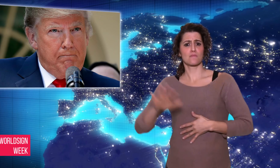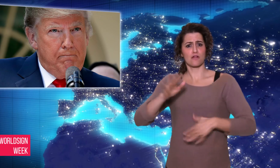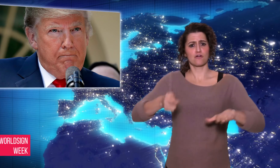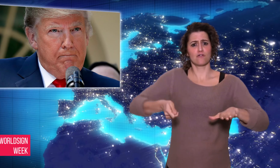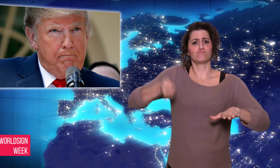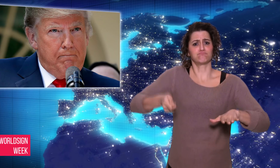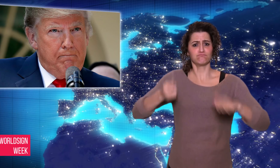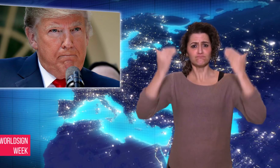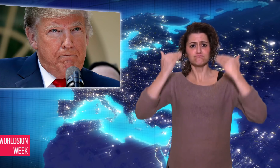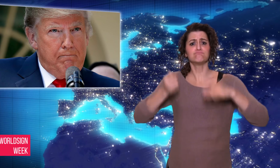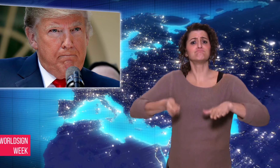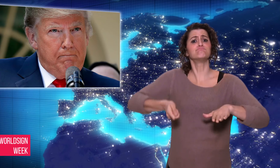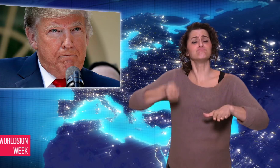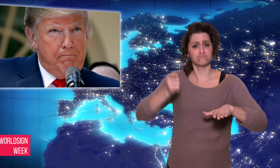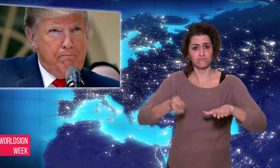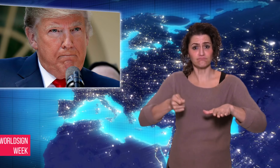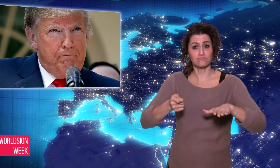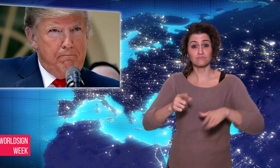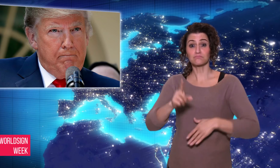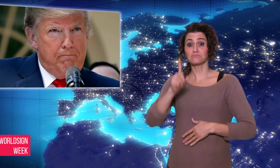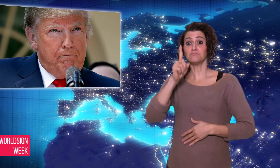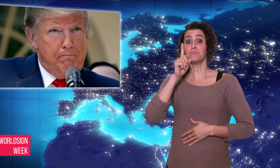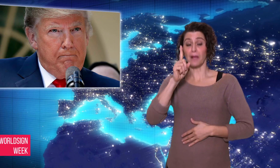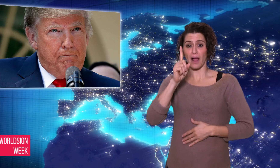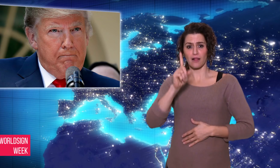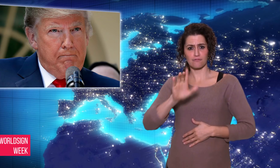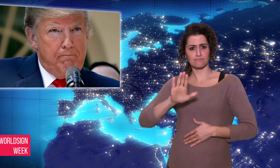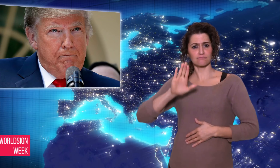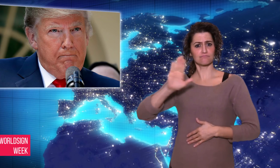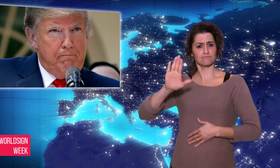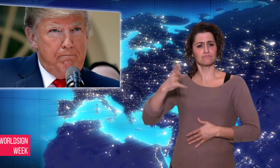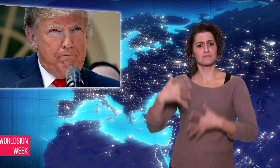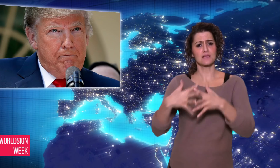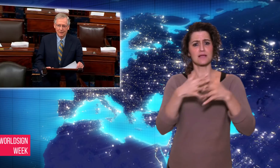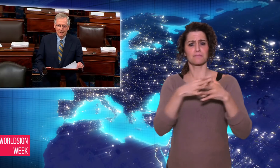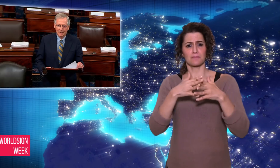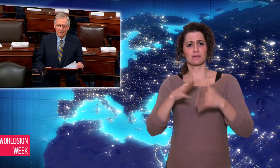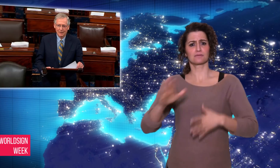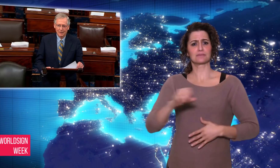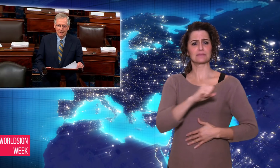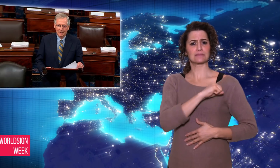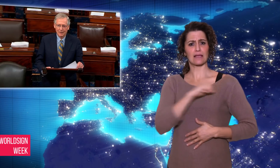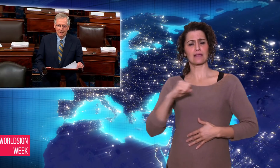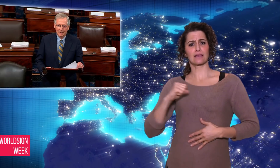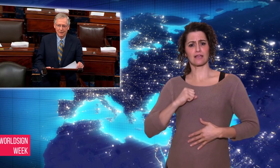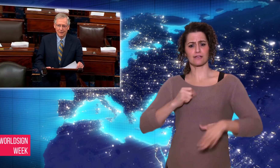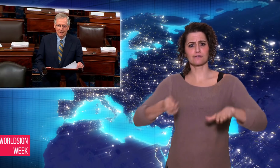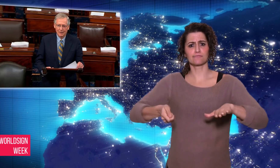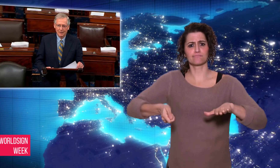last Thursday on allegations of